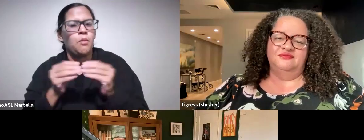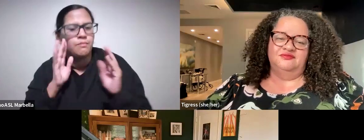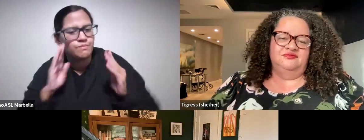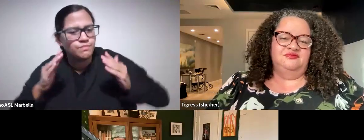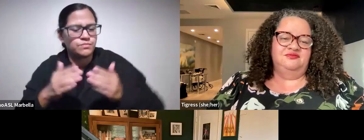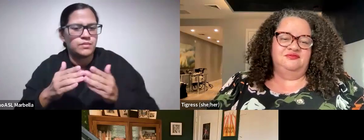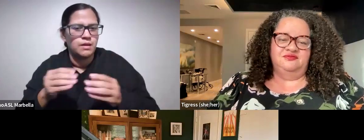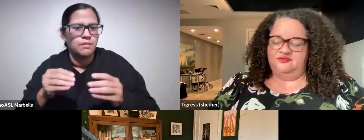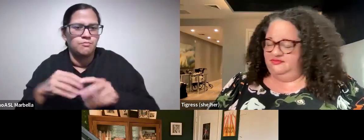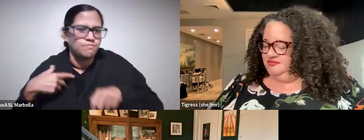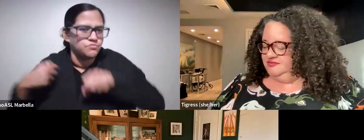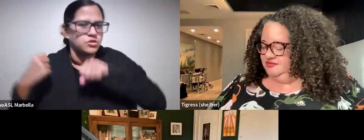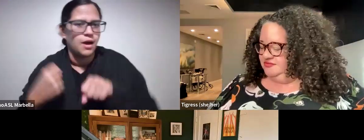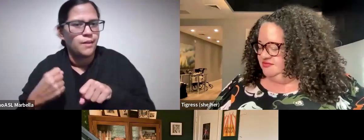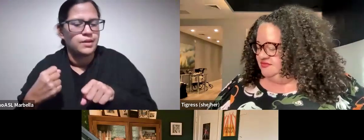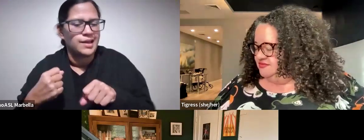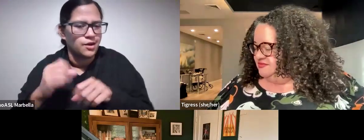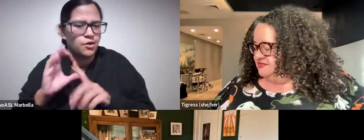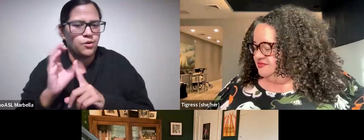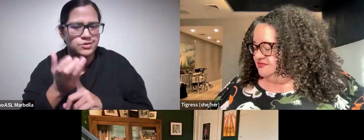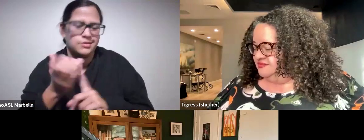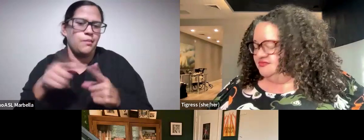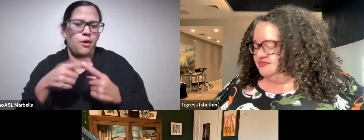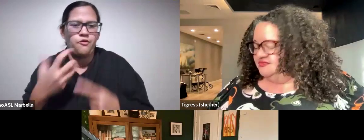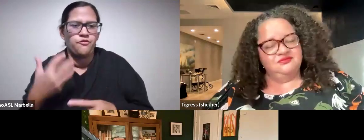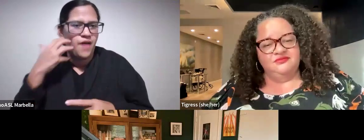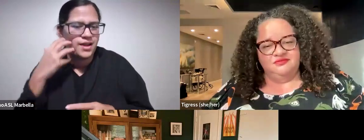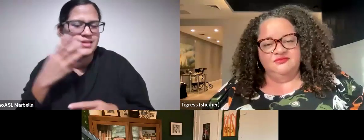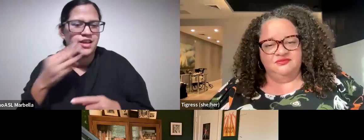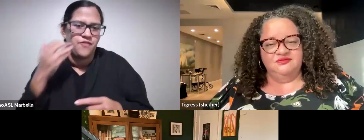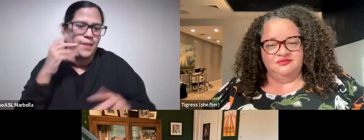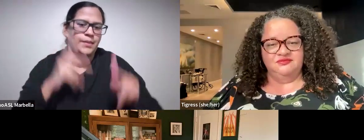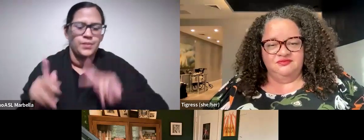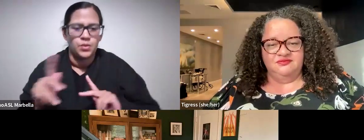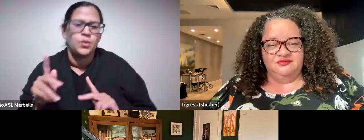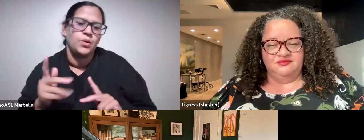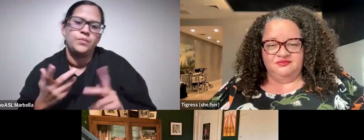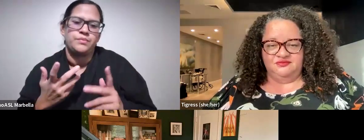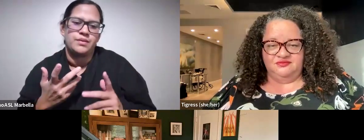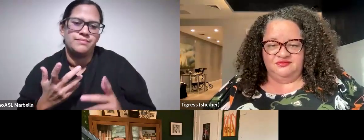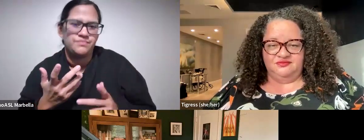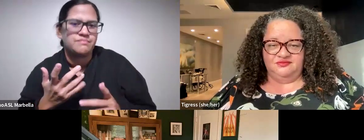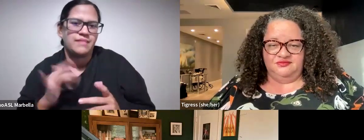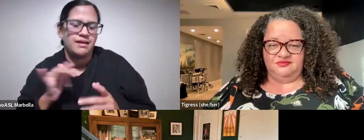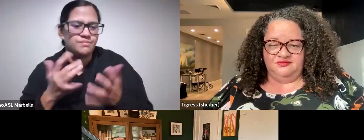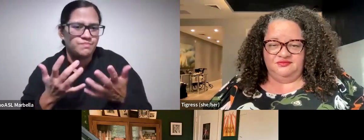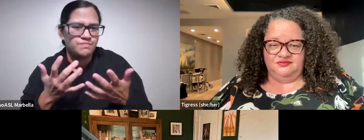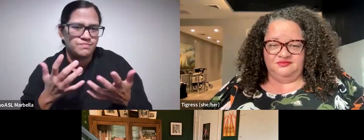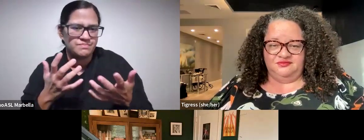culture narrative of fatness and fat people, which sort of insists that fatness is inherently